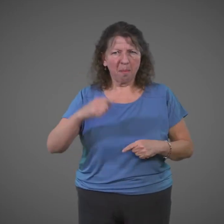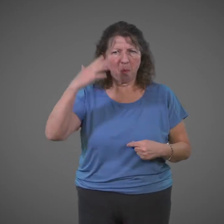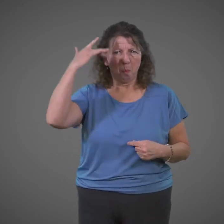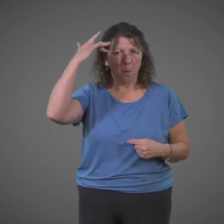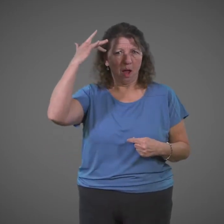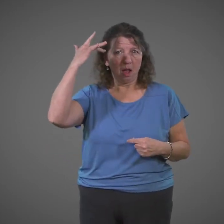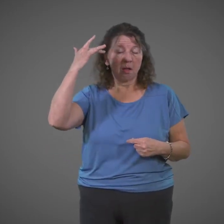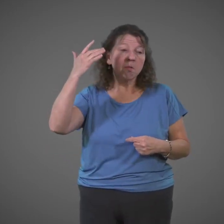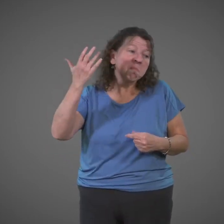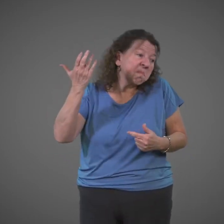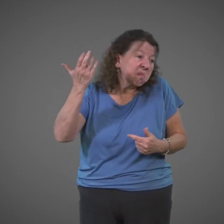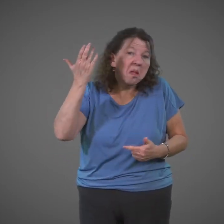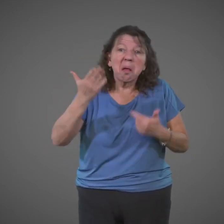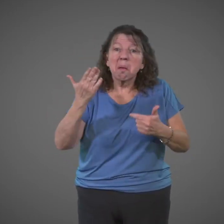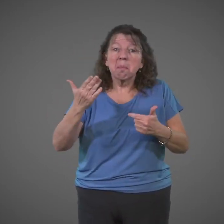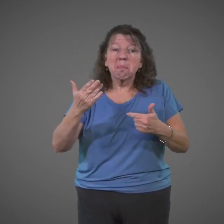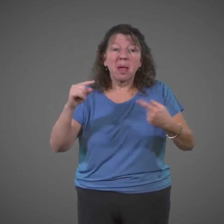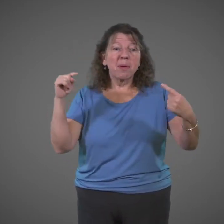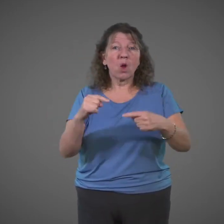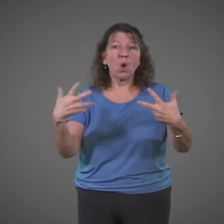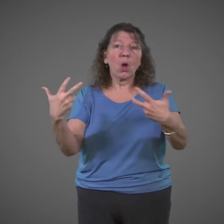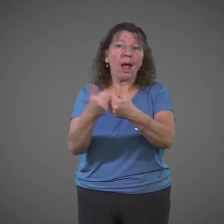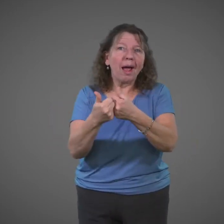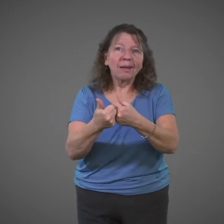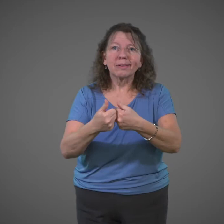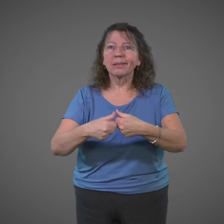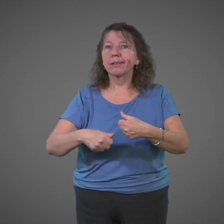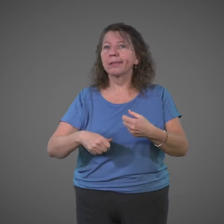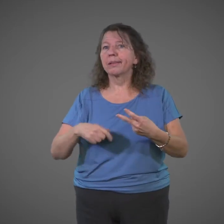You may be having chest pain from a car accident,